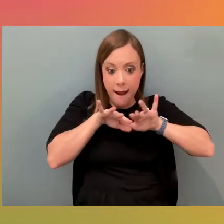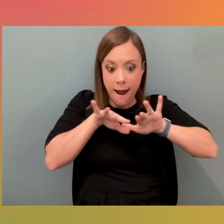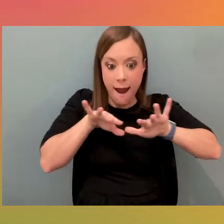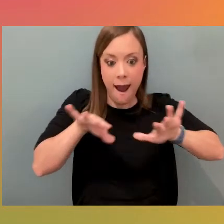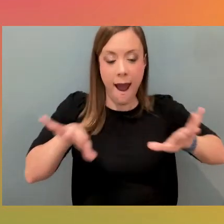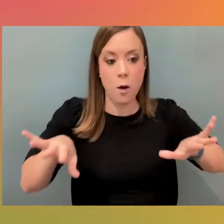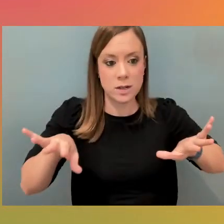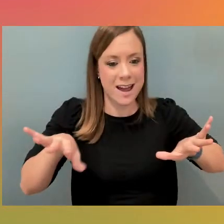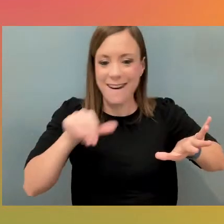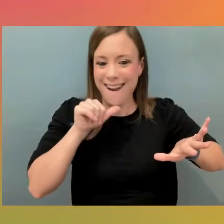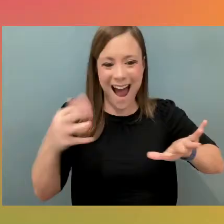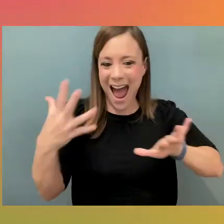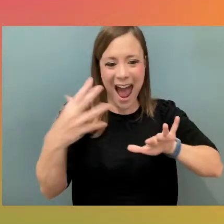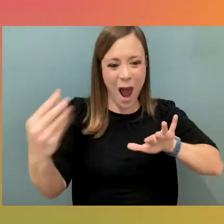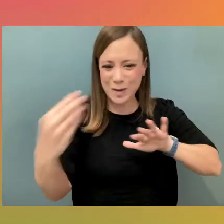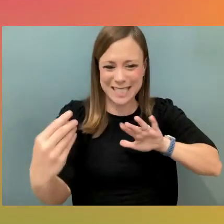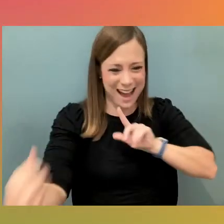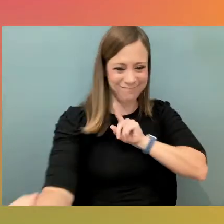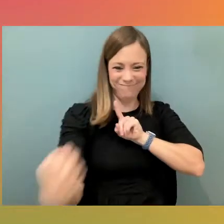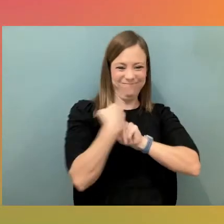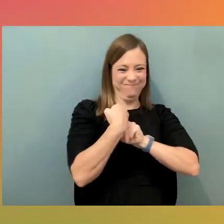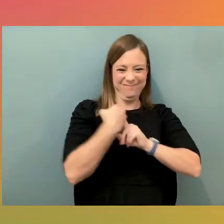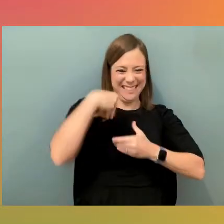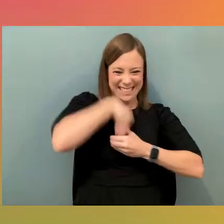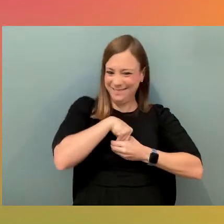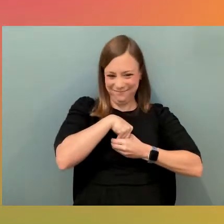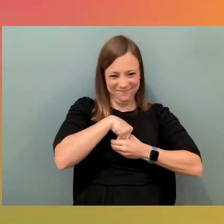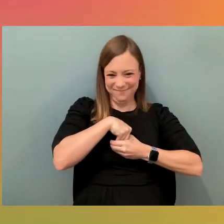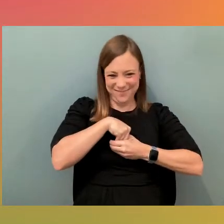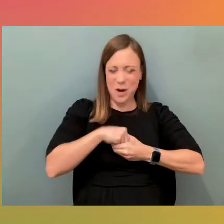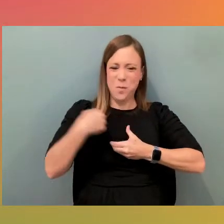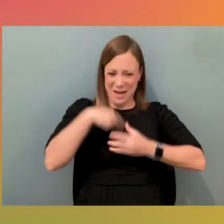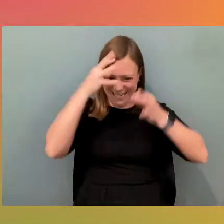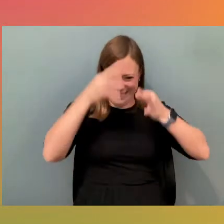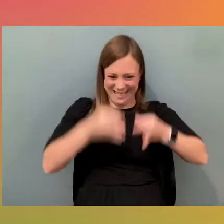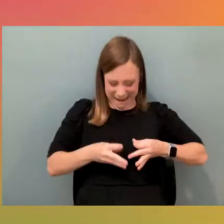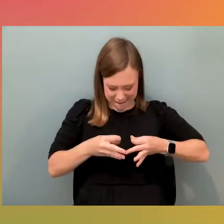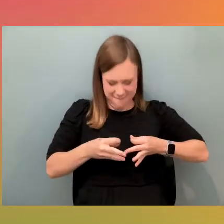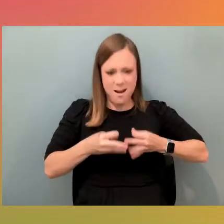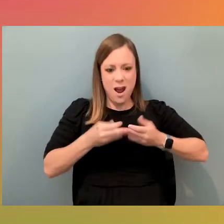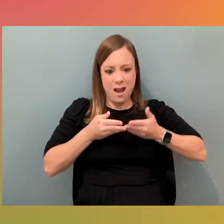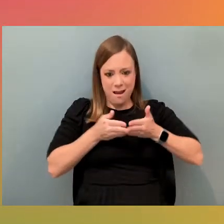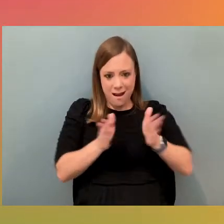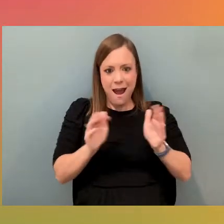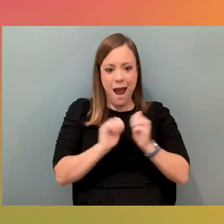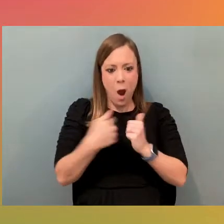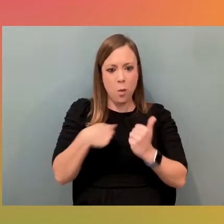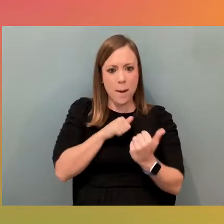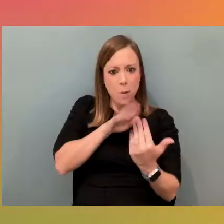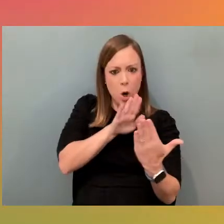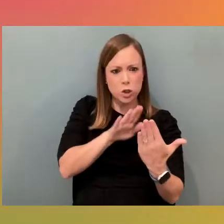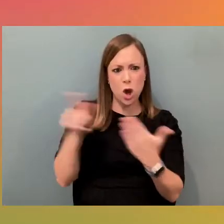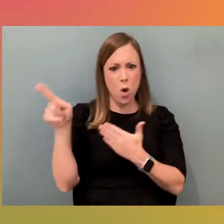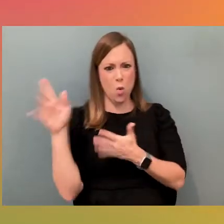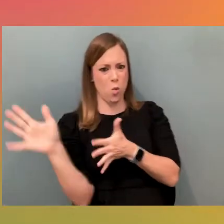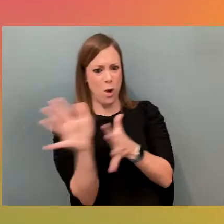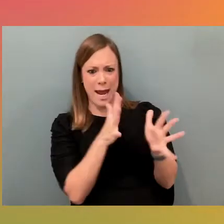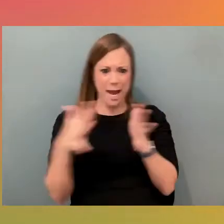AND NOT THE OUTSIDE IN. SO, WE ARE JUST GOING TO JUMP